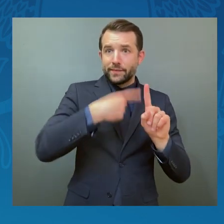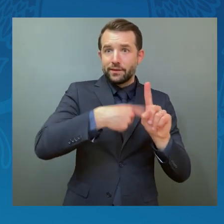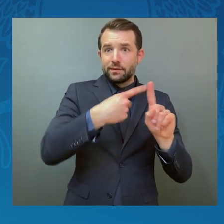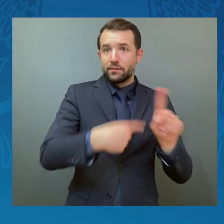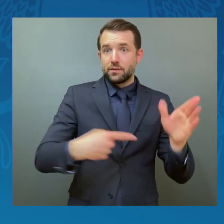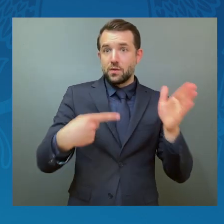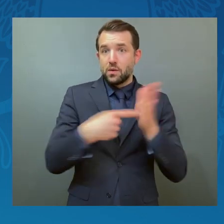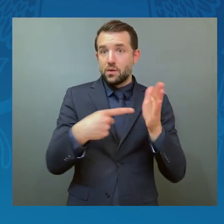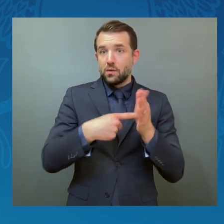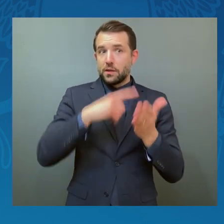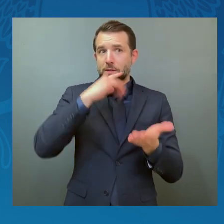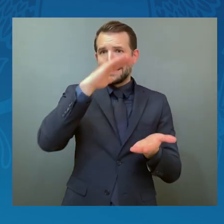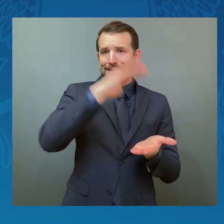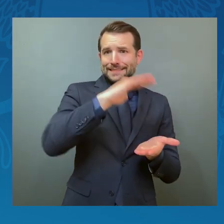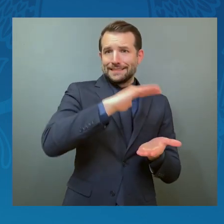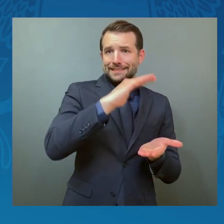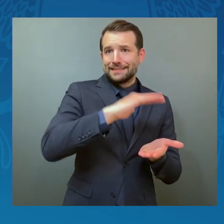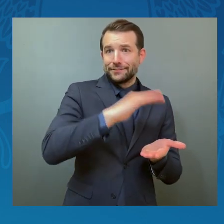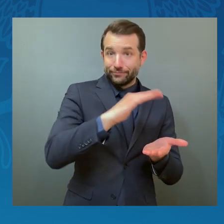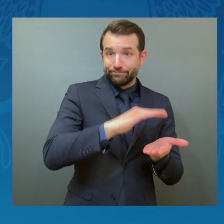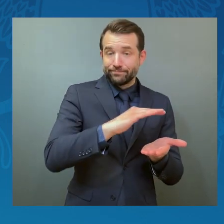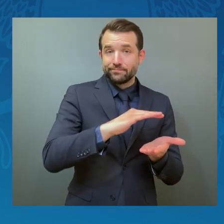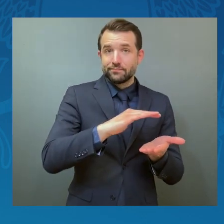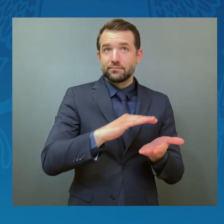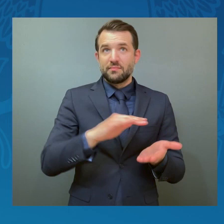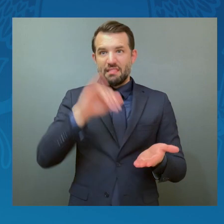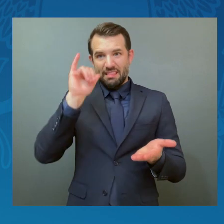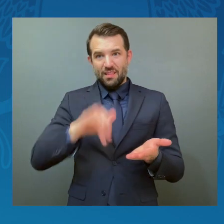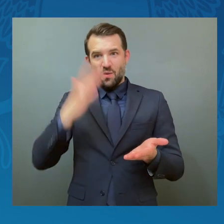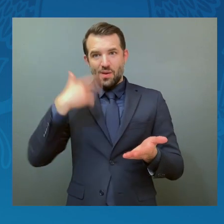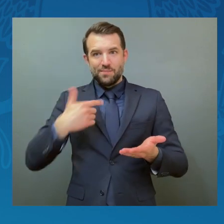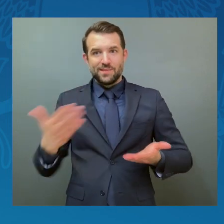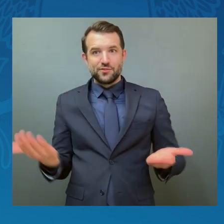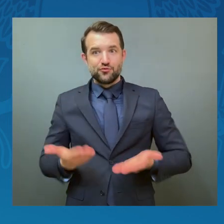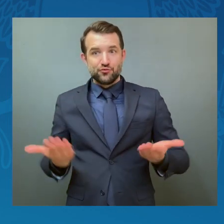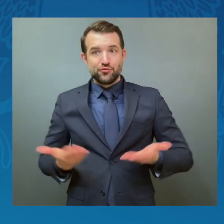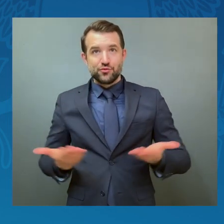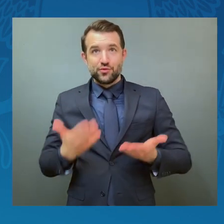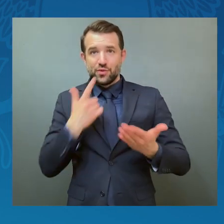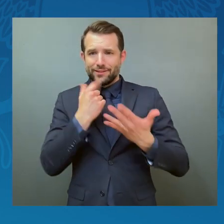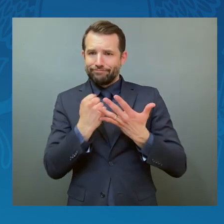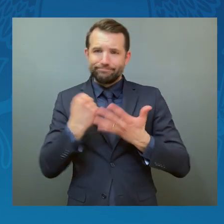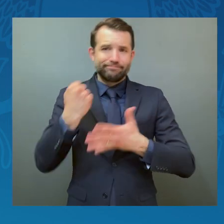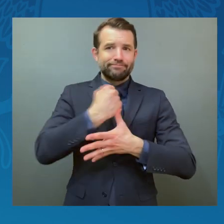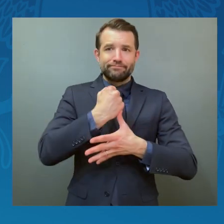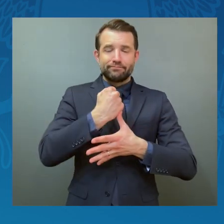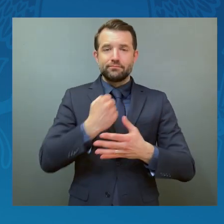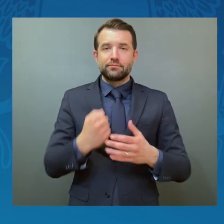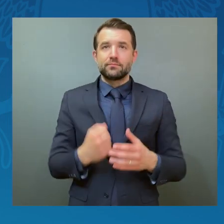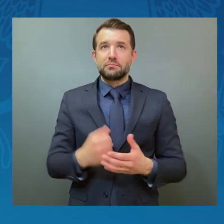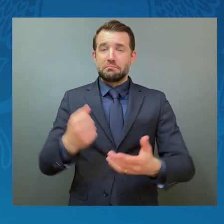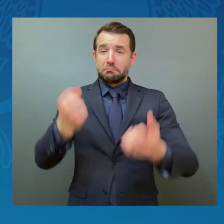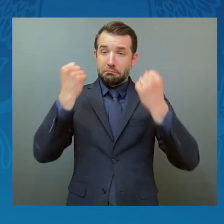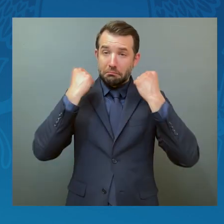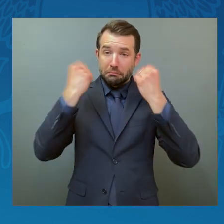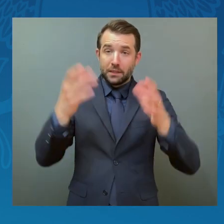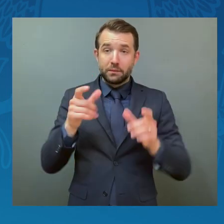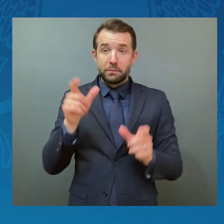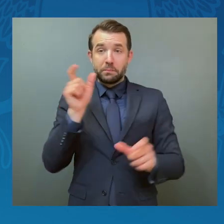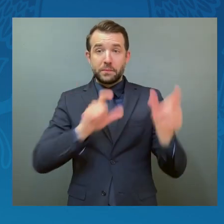And that is why we are here today. There are so many people in our country with stories like that of Alex.